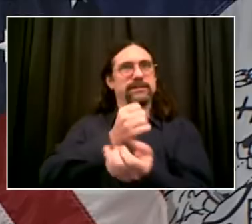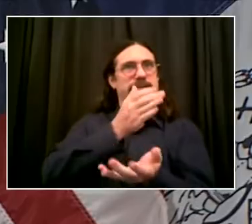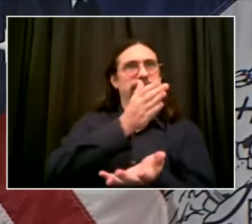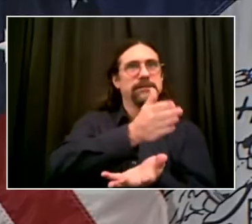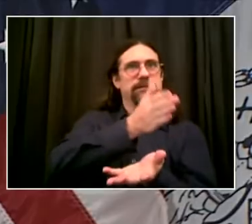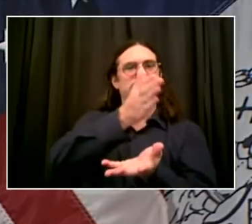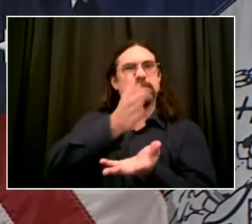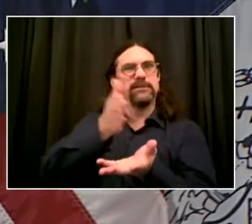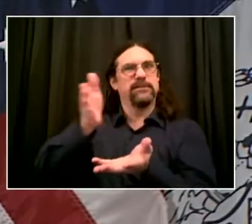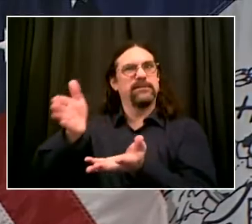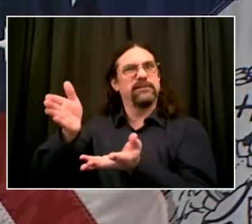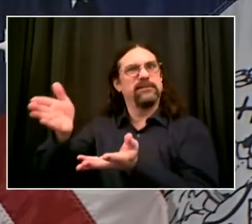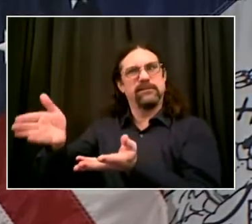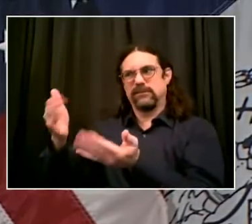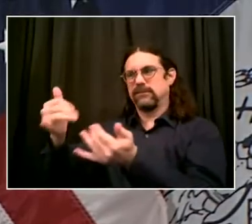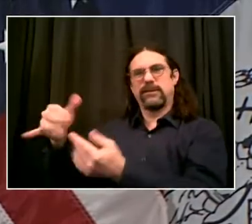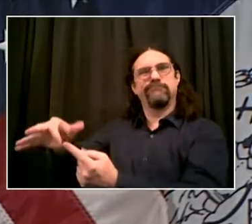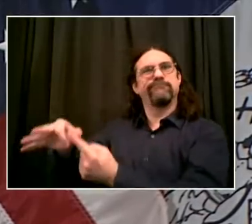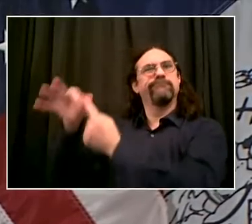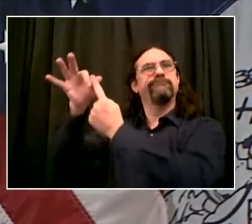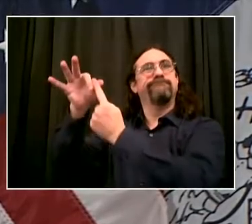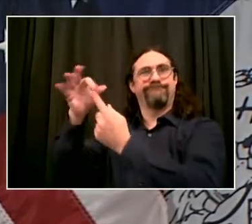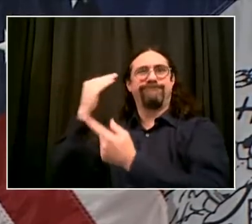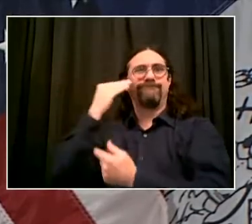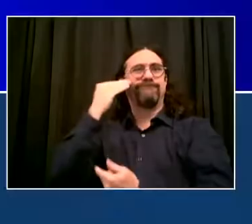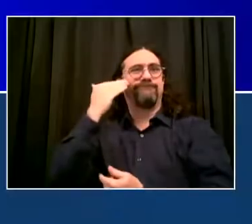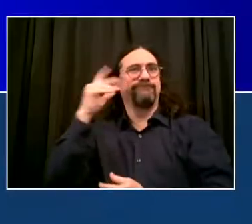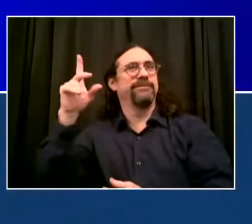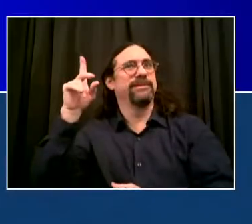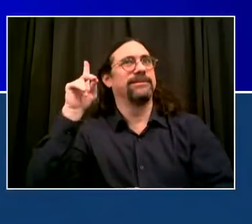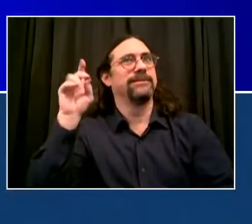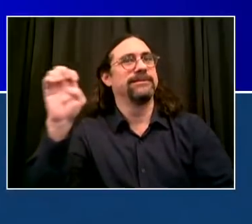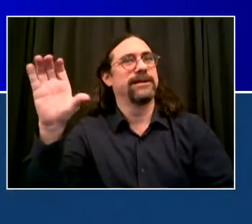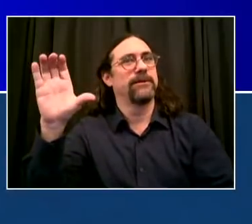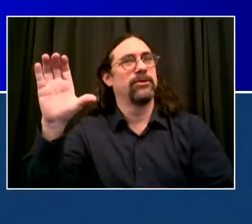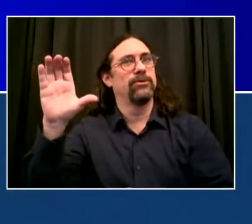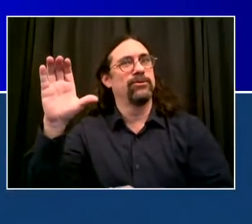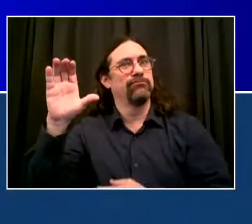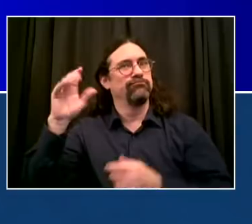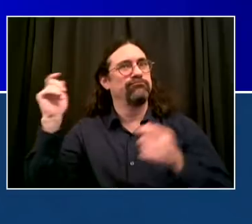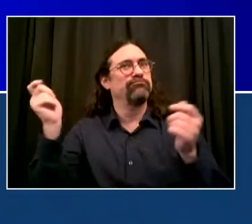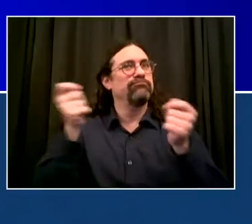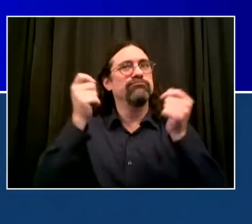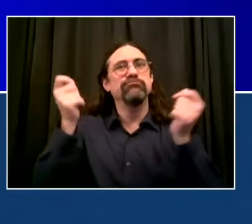SPECIAL SEASON AND A TIME FOR US ALL TO SUPPORT EACH HOTER, BELIEVEV E EACH OTHER AND D